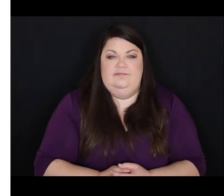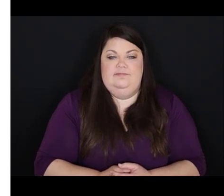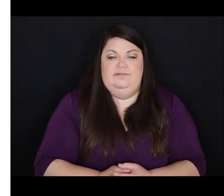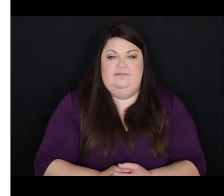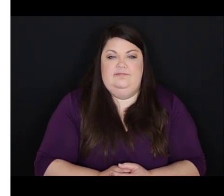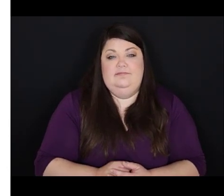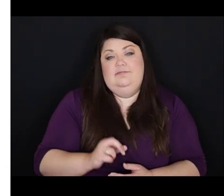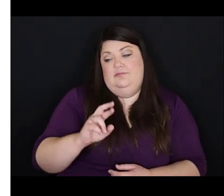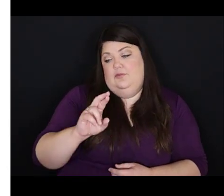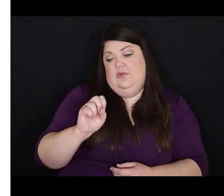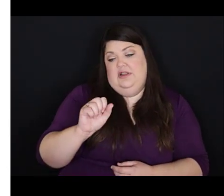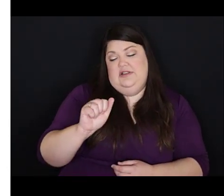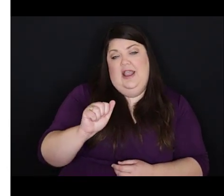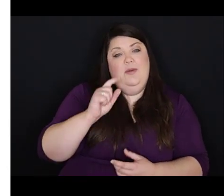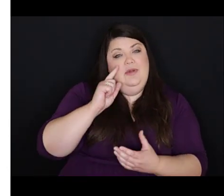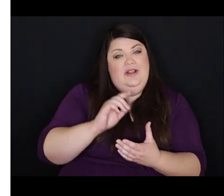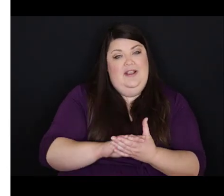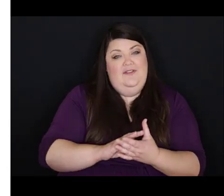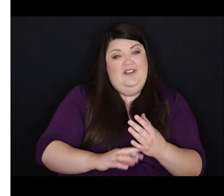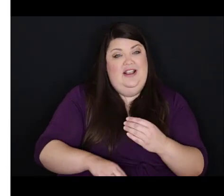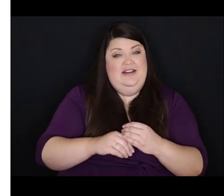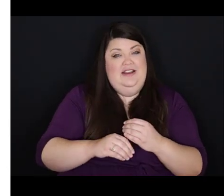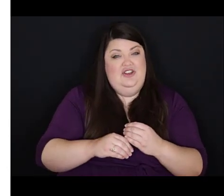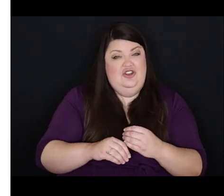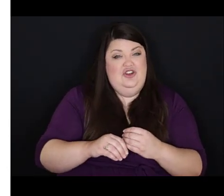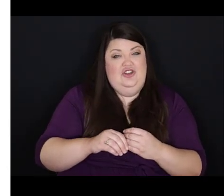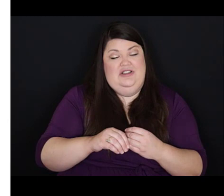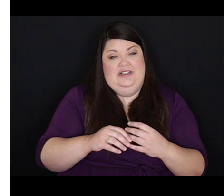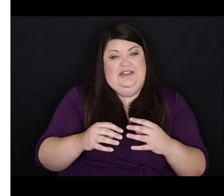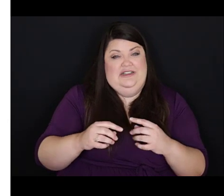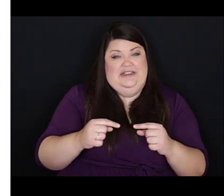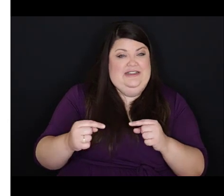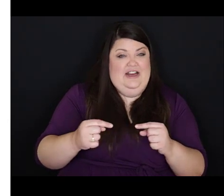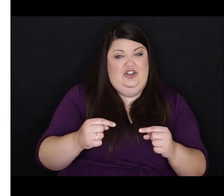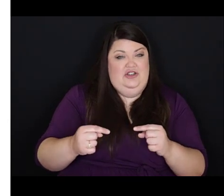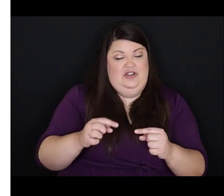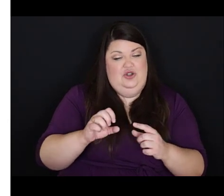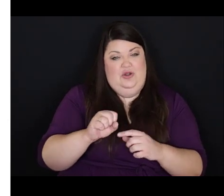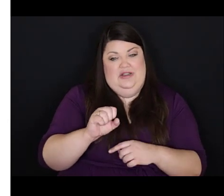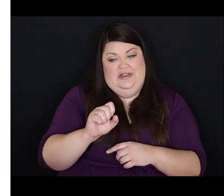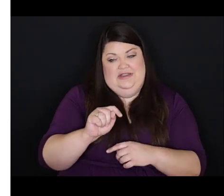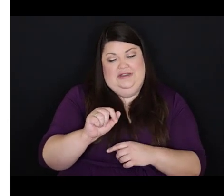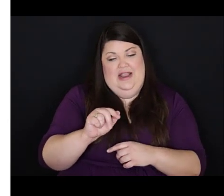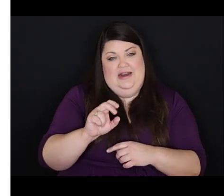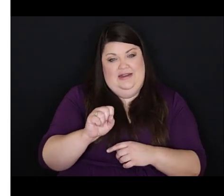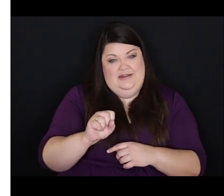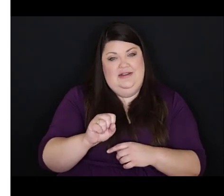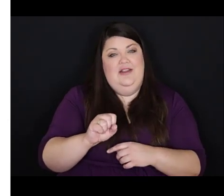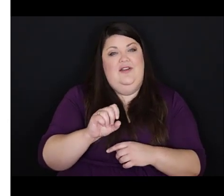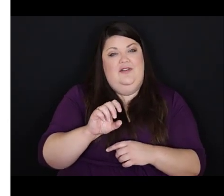RSA believes the additional attention to the status of the SRC and its input will elevate